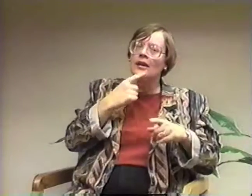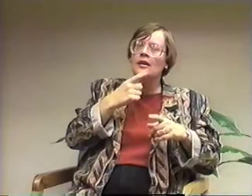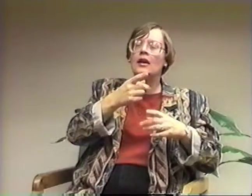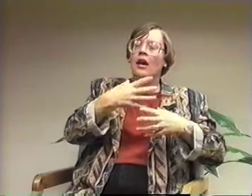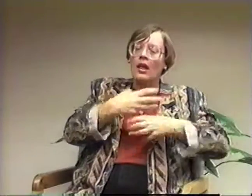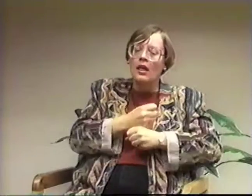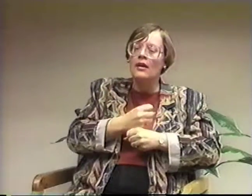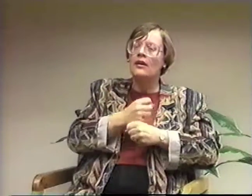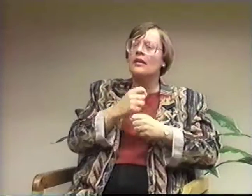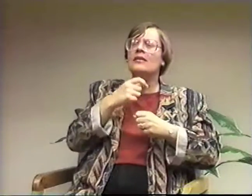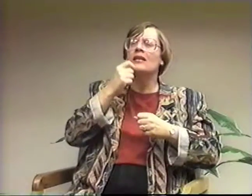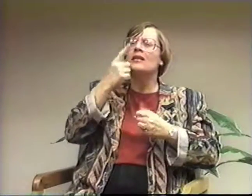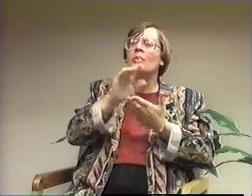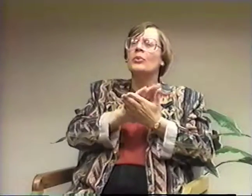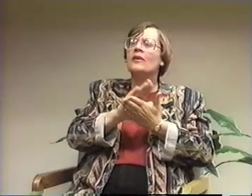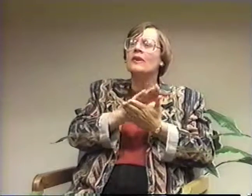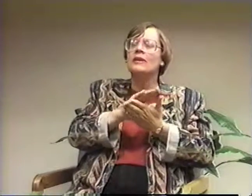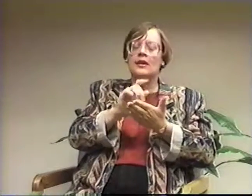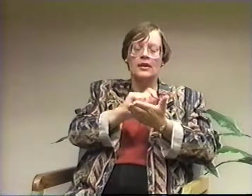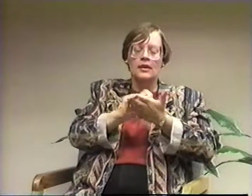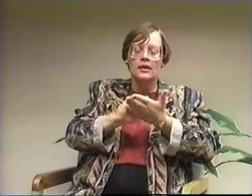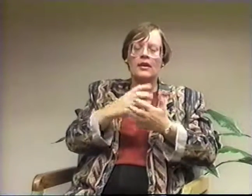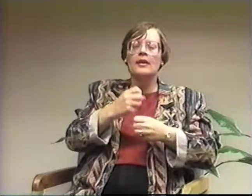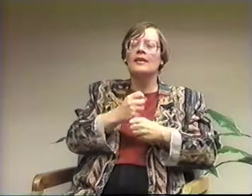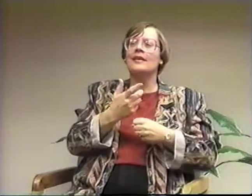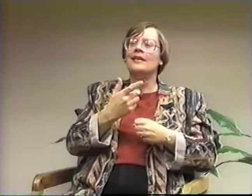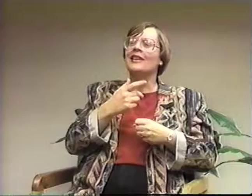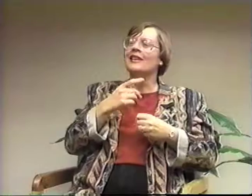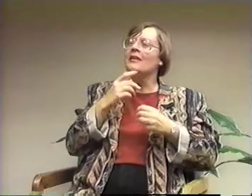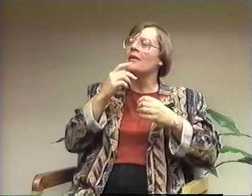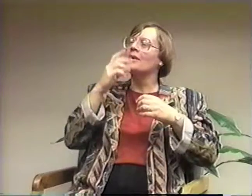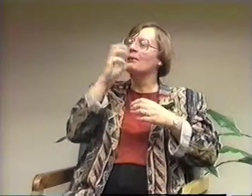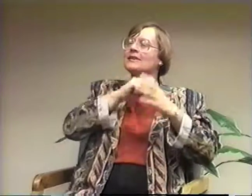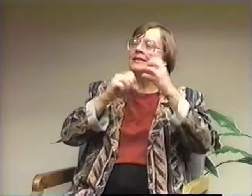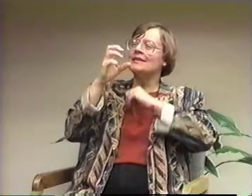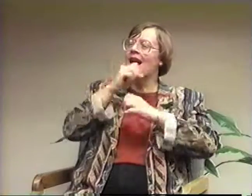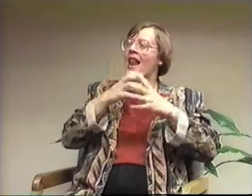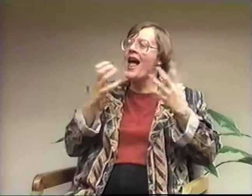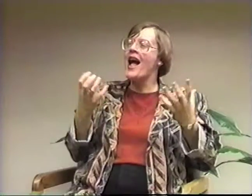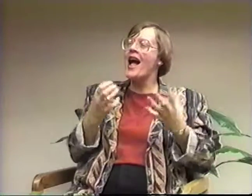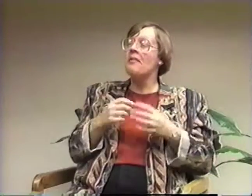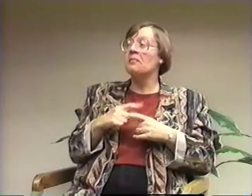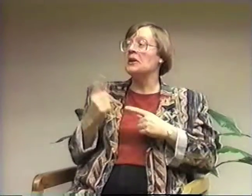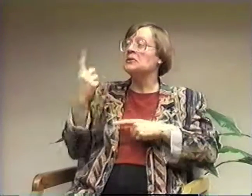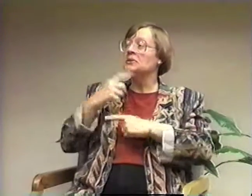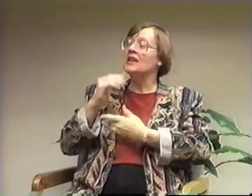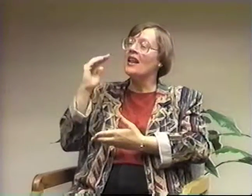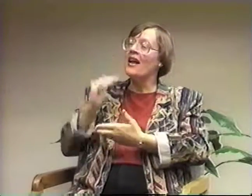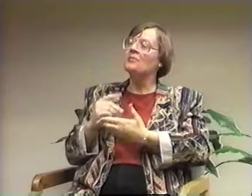only to find no one there because they couldn't call ahead. We don't have that problem now.